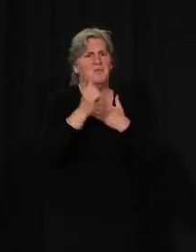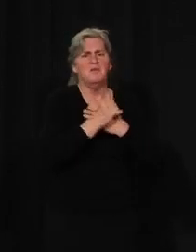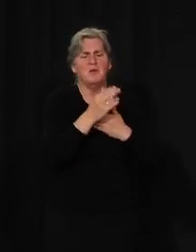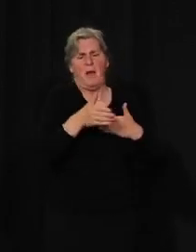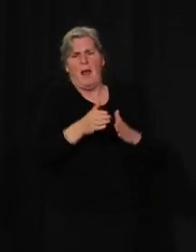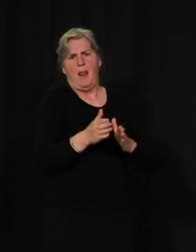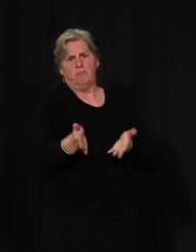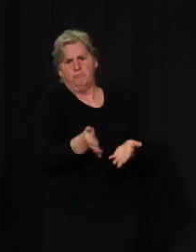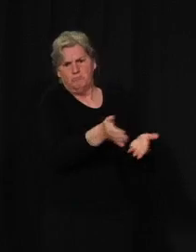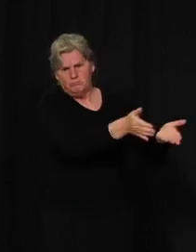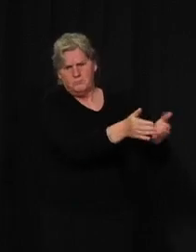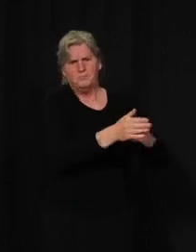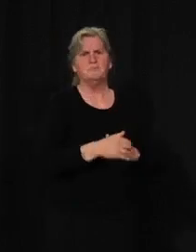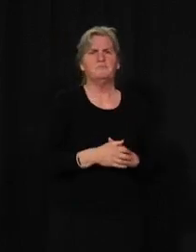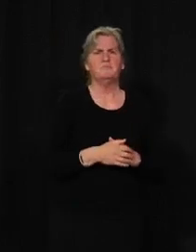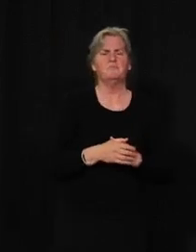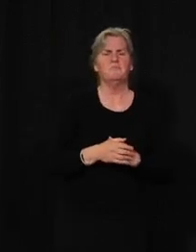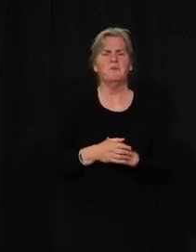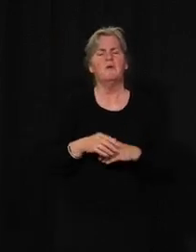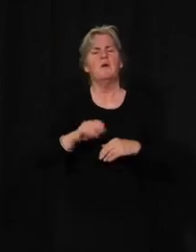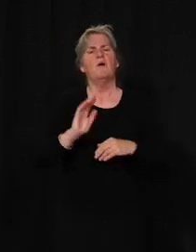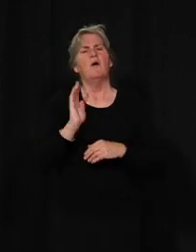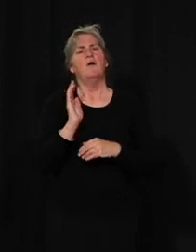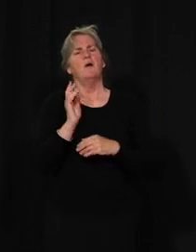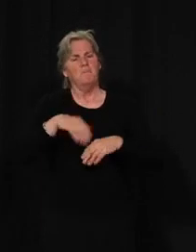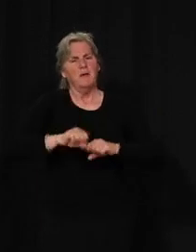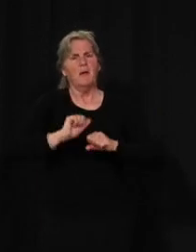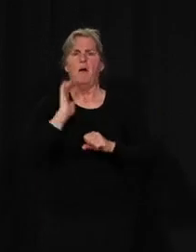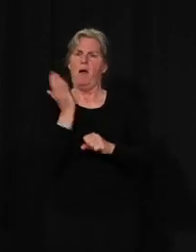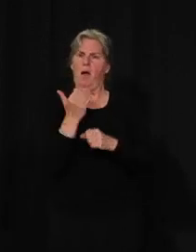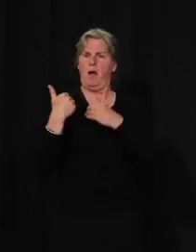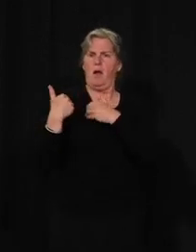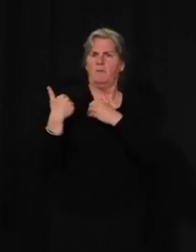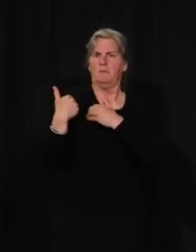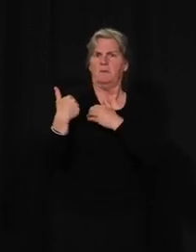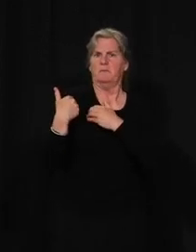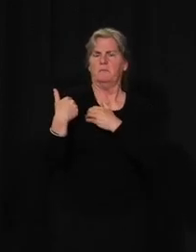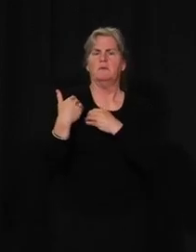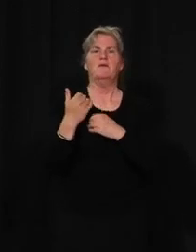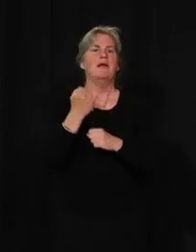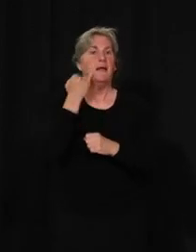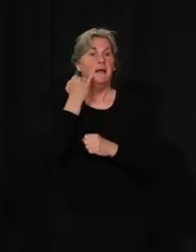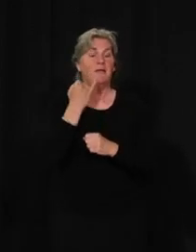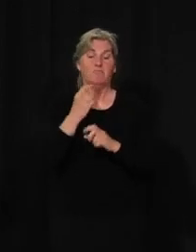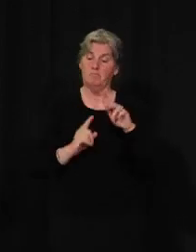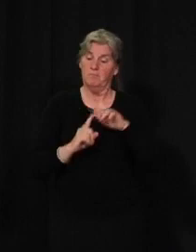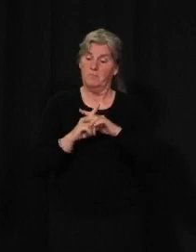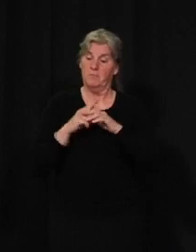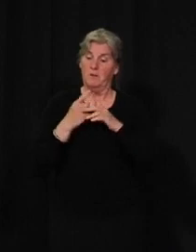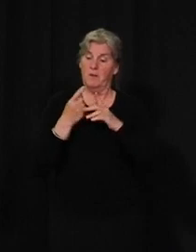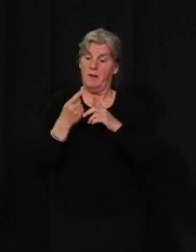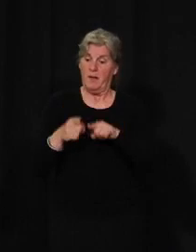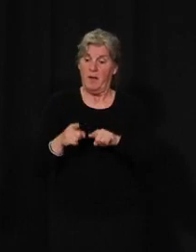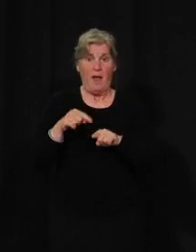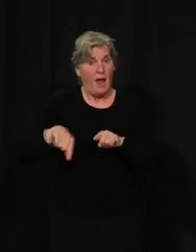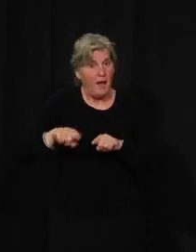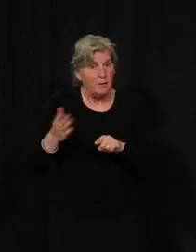our part, and where we can get into trouble should there be tht unexpected COVID case amongst u.